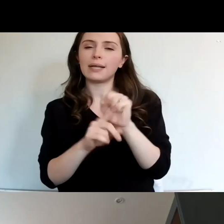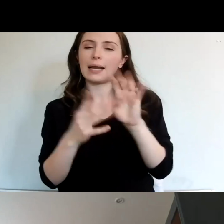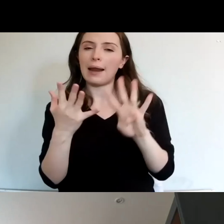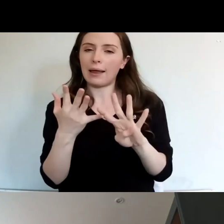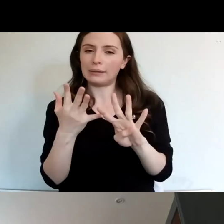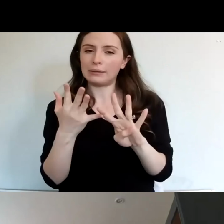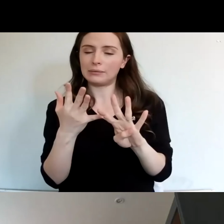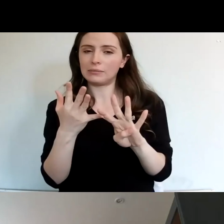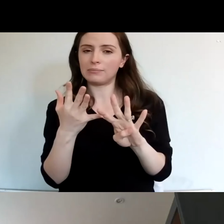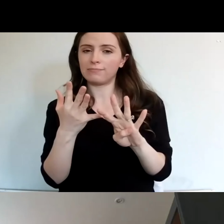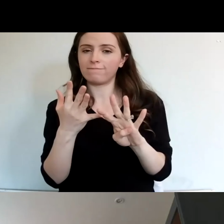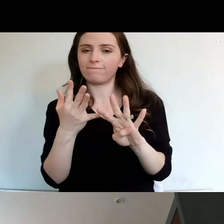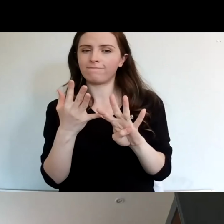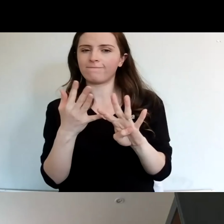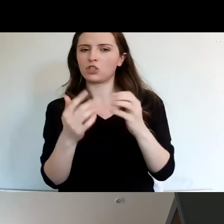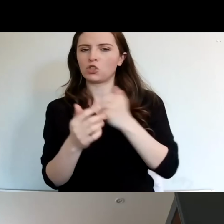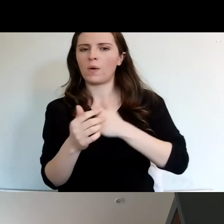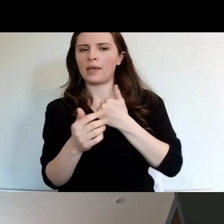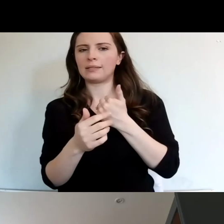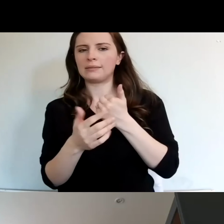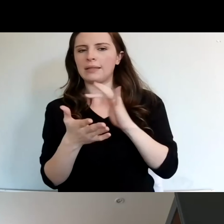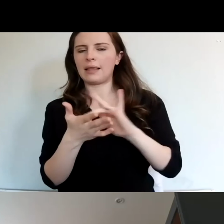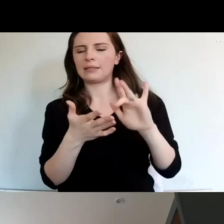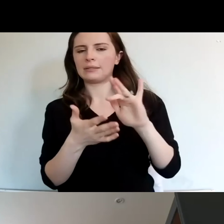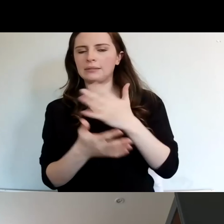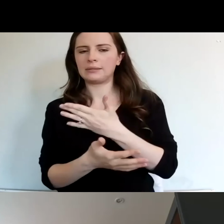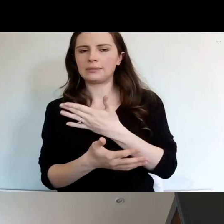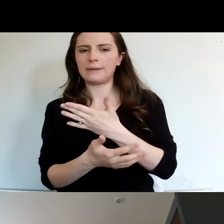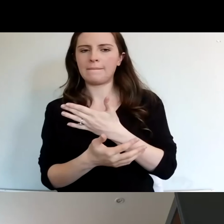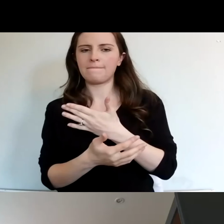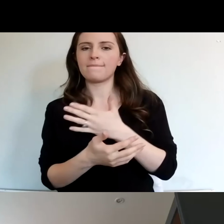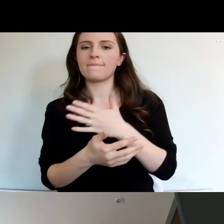Sorry, just get this going. We've identified nine key areas